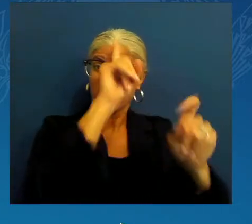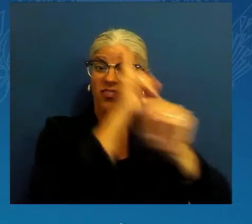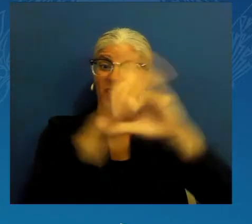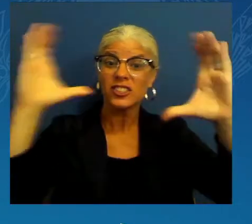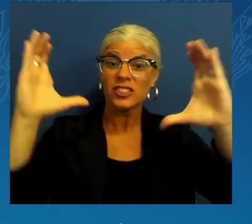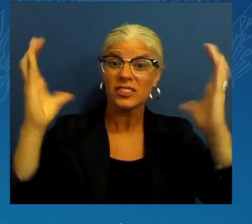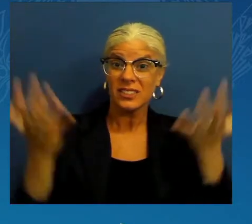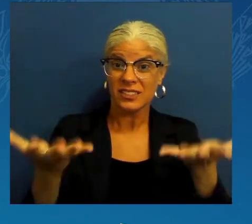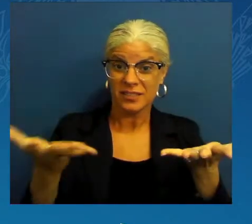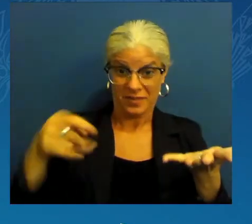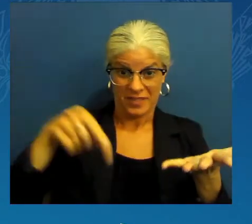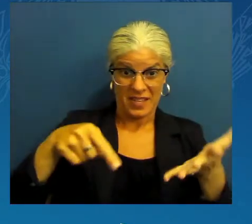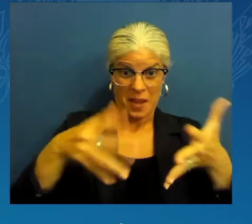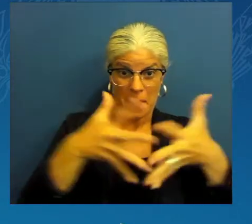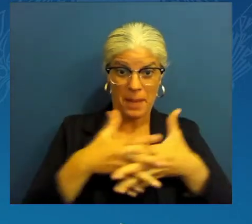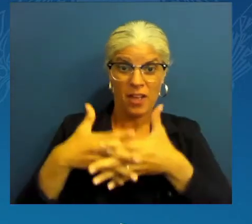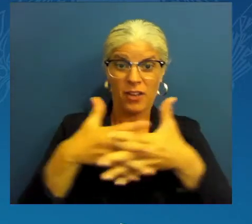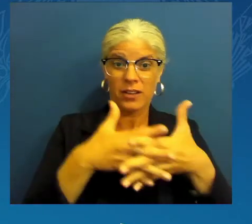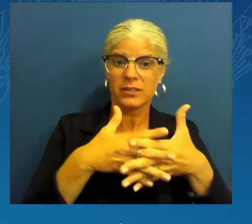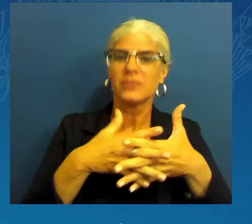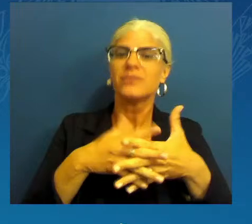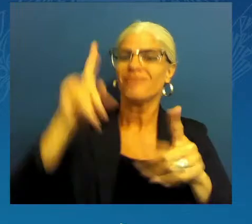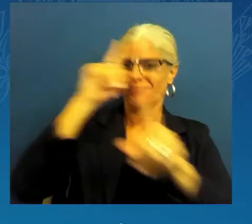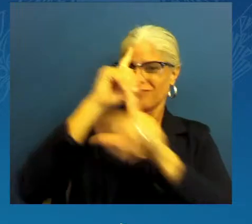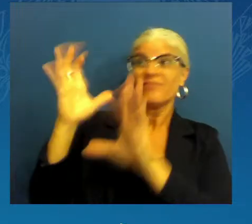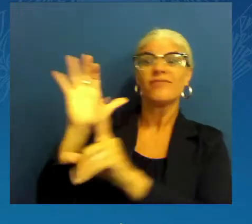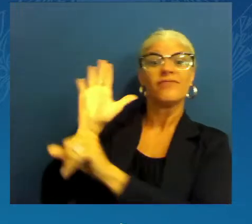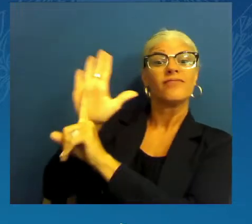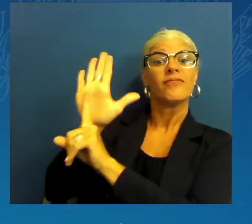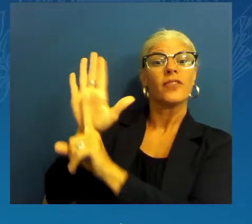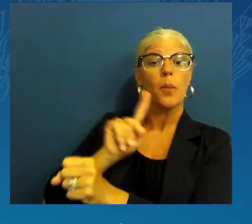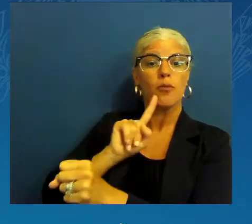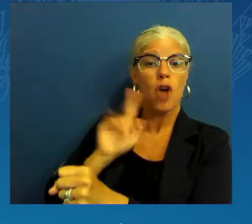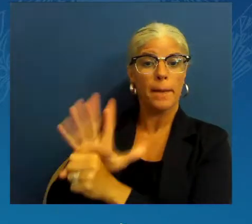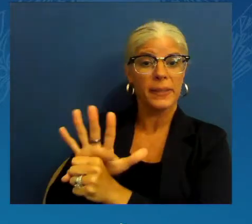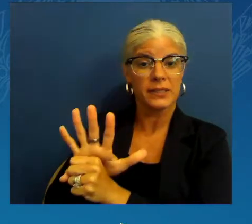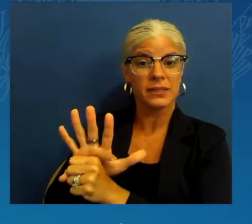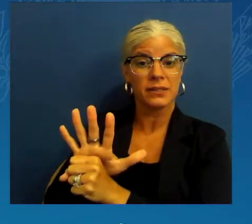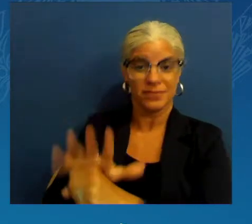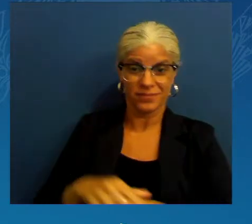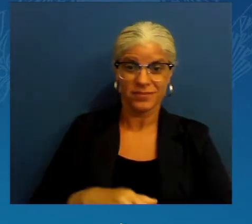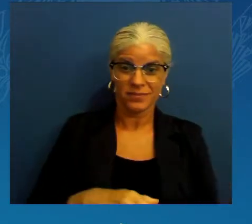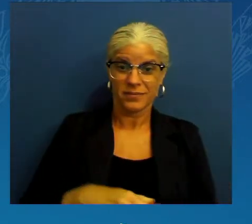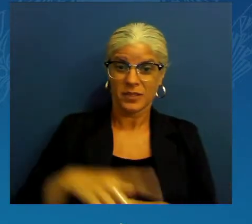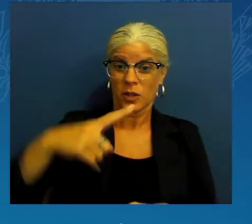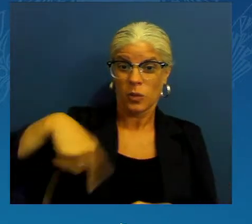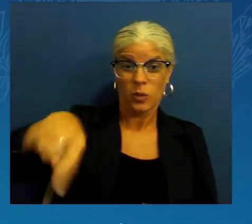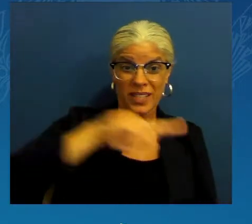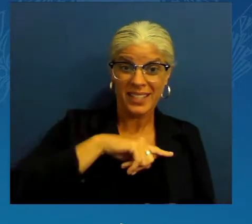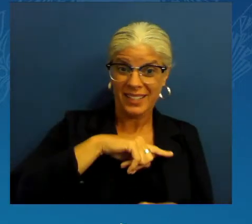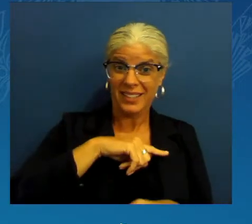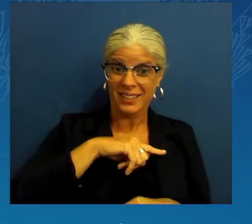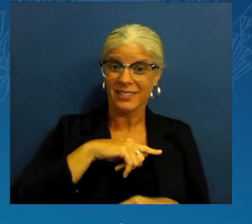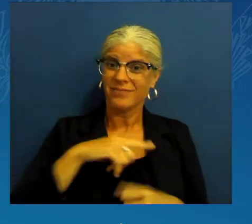empirical evidence of the promise of America? A promise of freedom, opportunity,